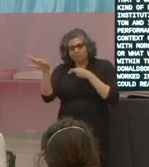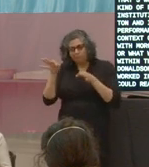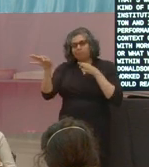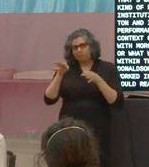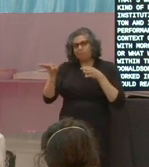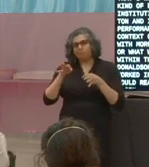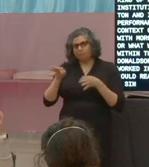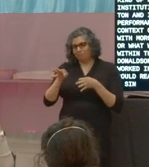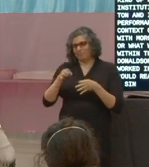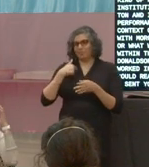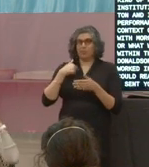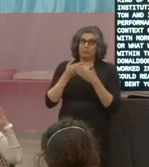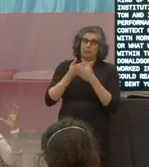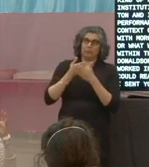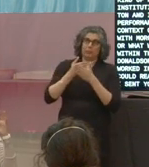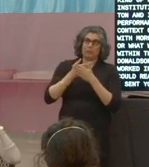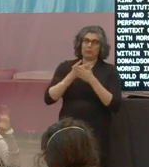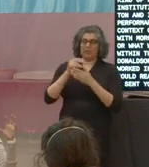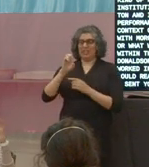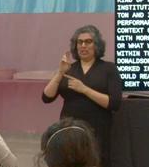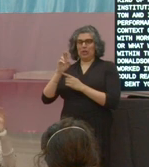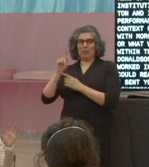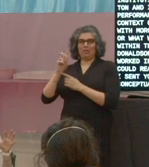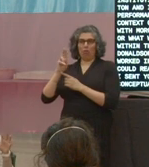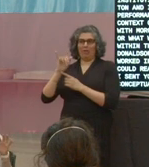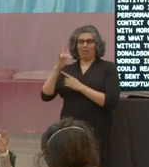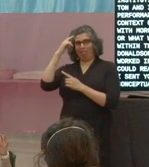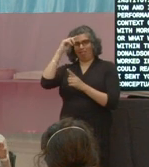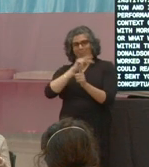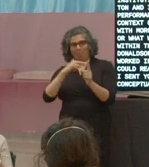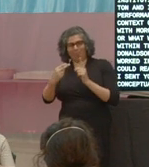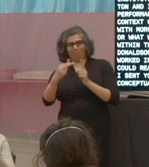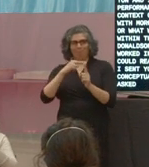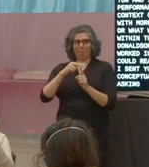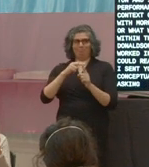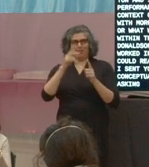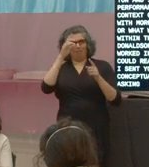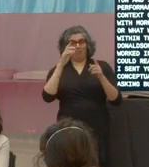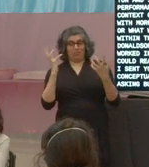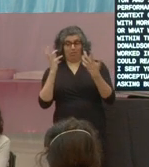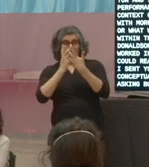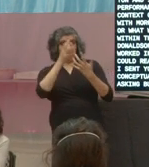nascent, like curatorial brain drawn to the conceptual-level questions that Morgan was asking, but not to the care of